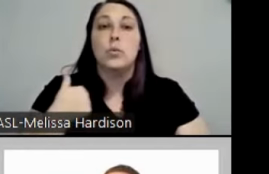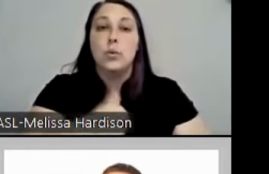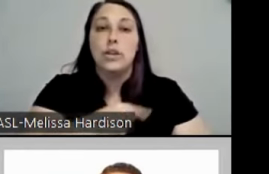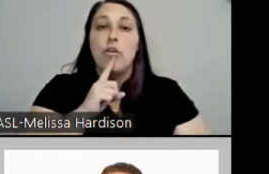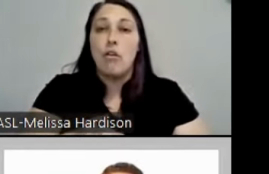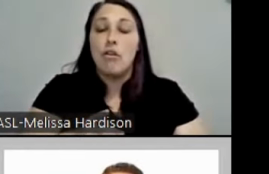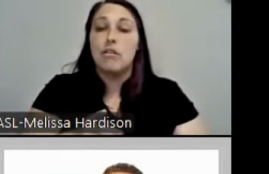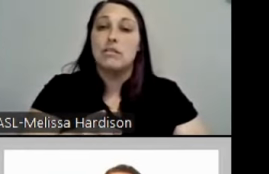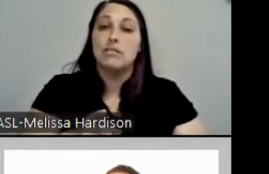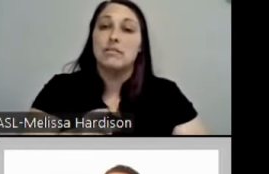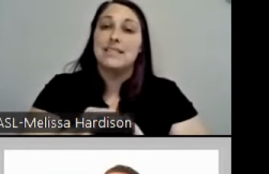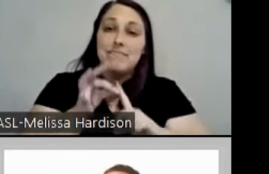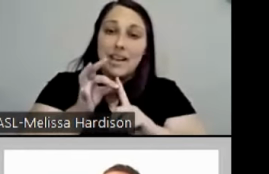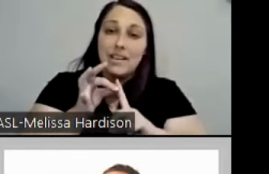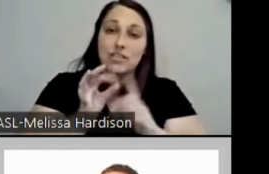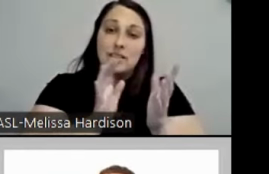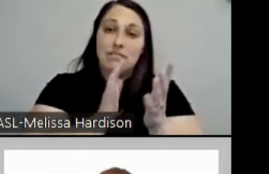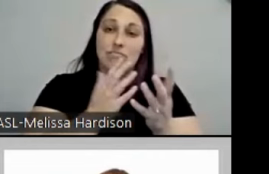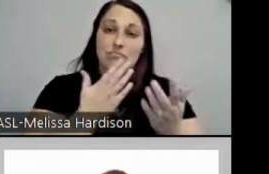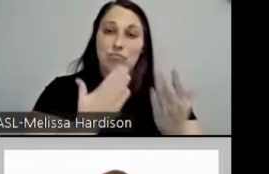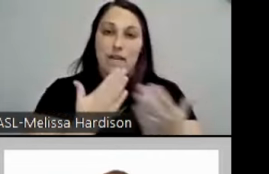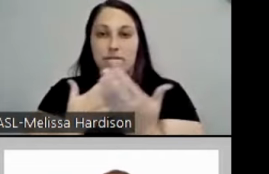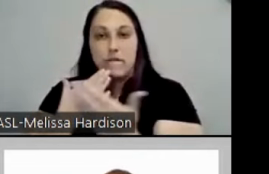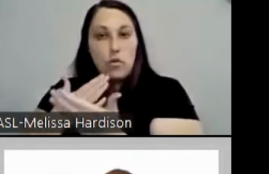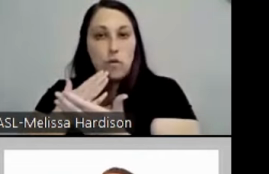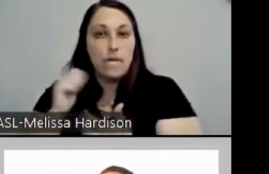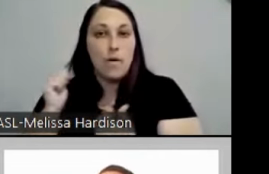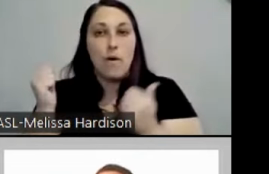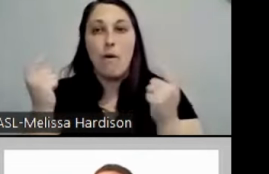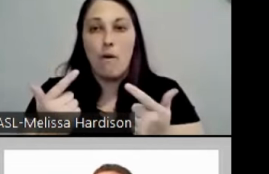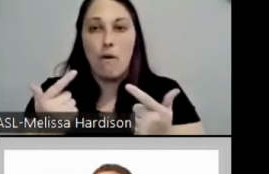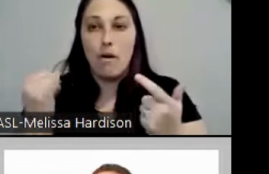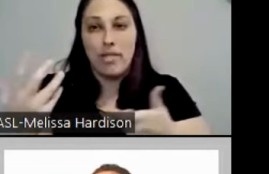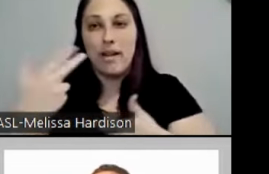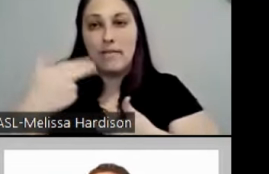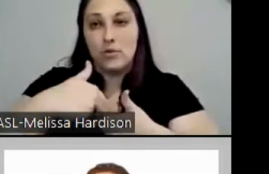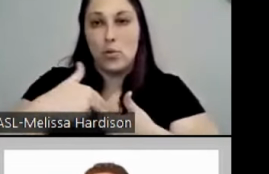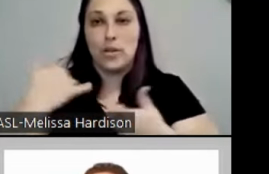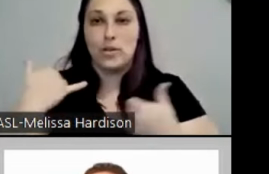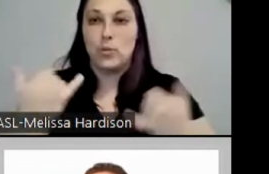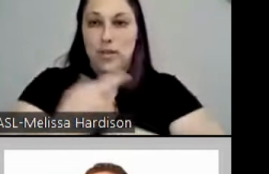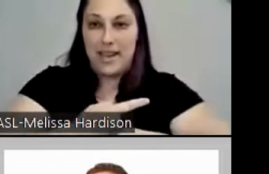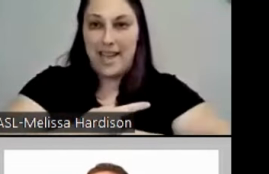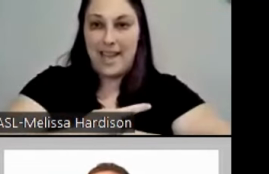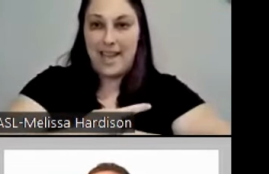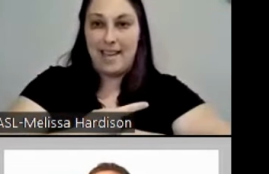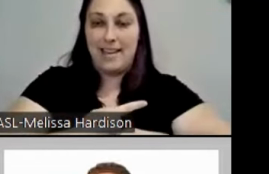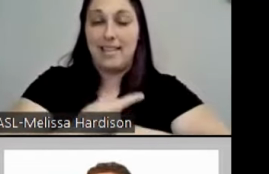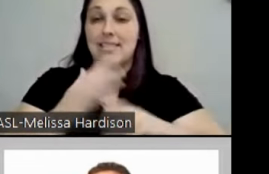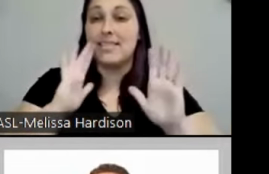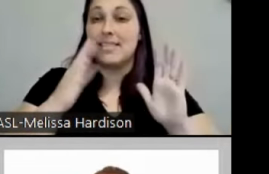resources. And quite frankly we did not have the expertise as well. So really, we started talking with Kent and his colleagues, they also